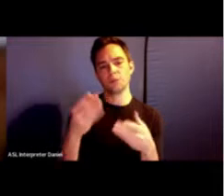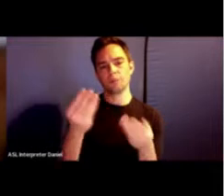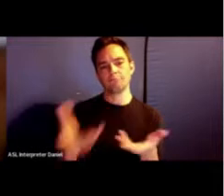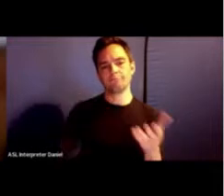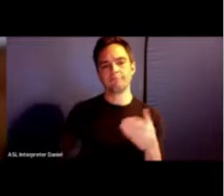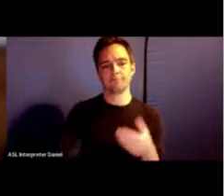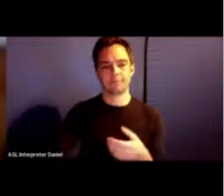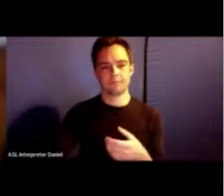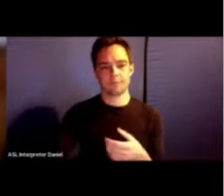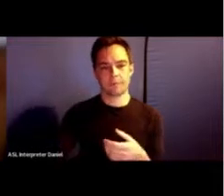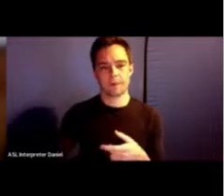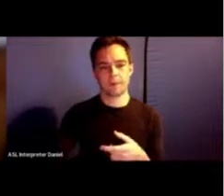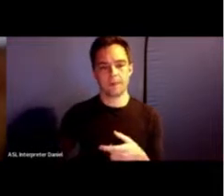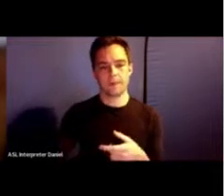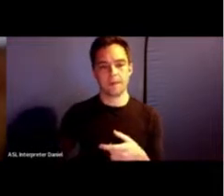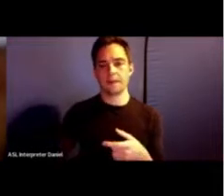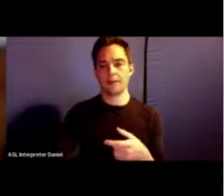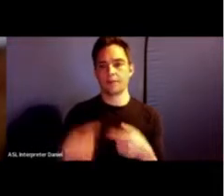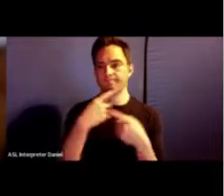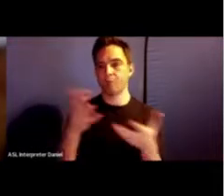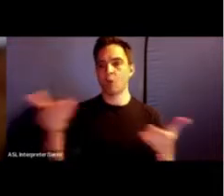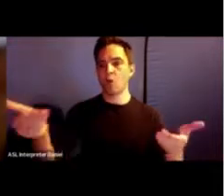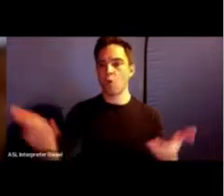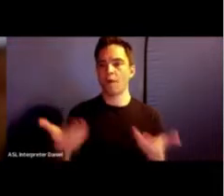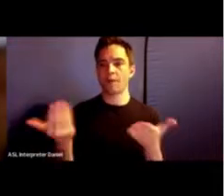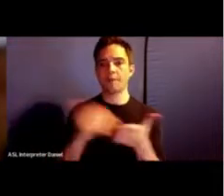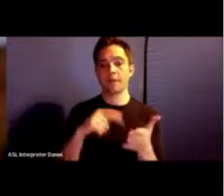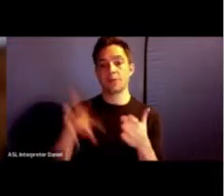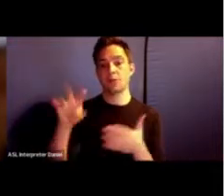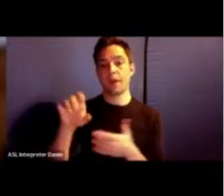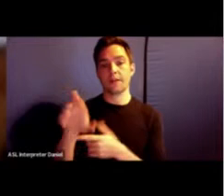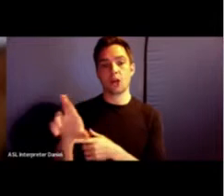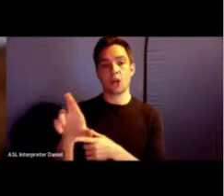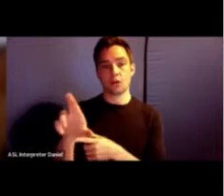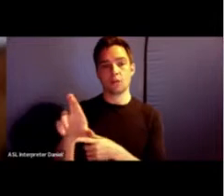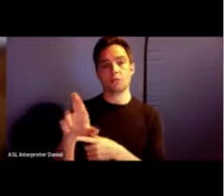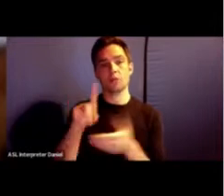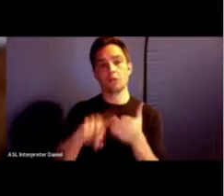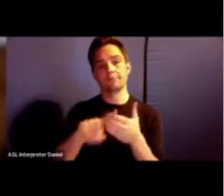again to this webinar exploring core competencies for